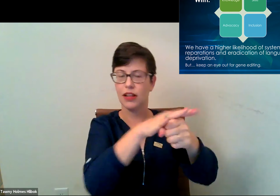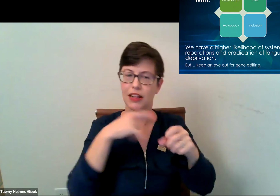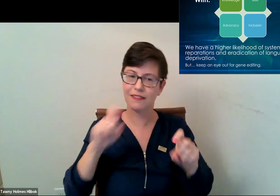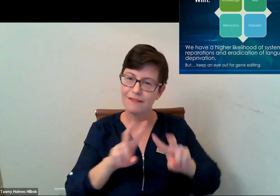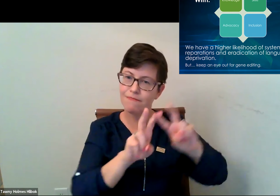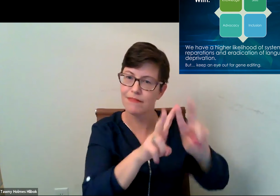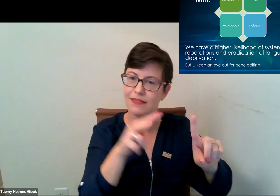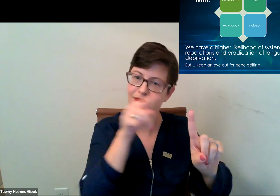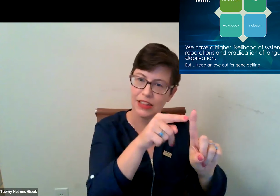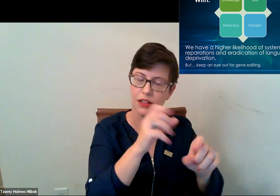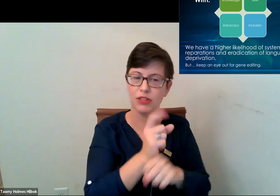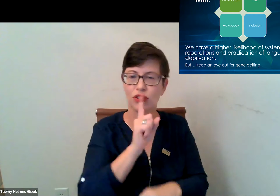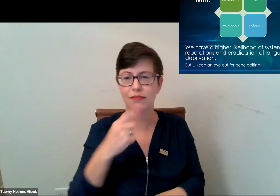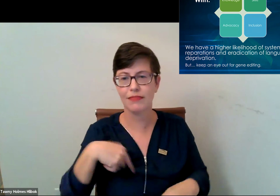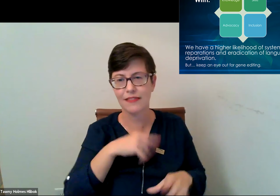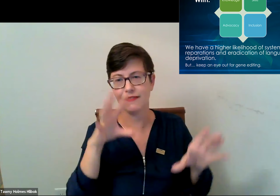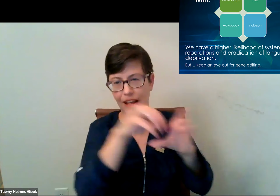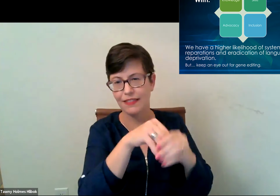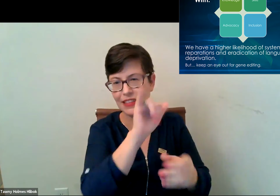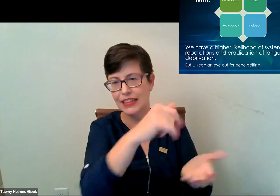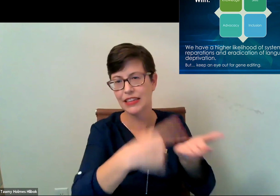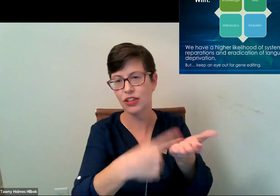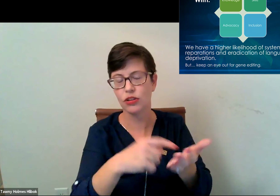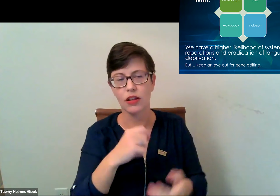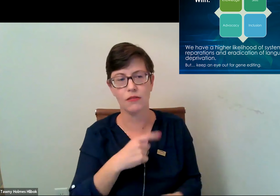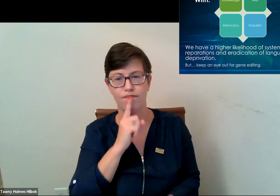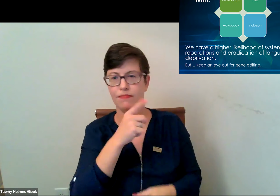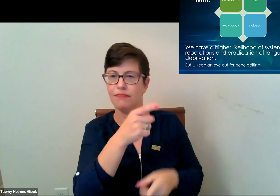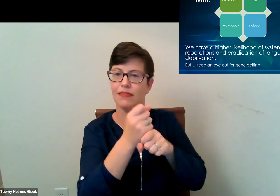Something that science is working on that needs to be looked at very, very closely and carefully and